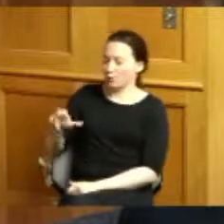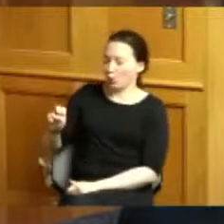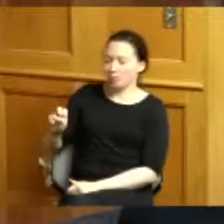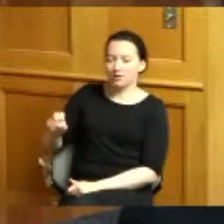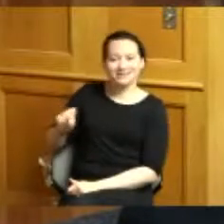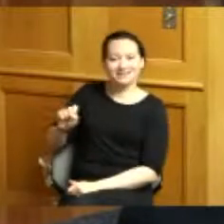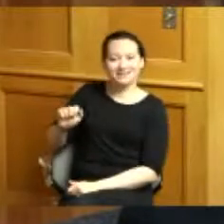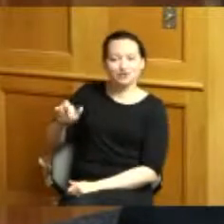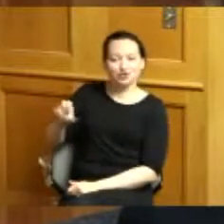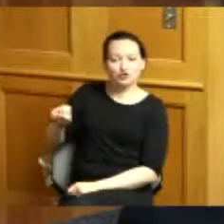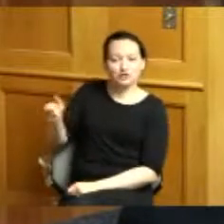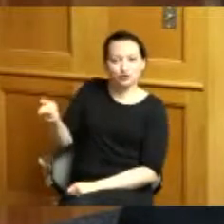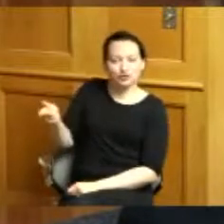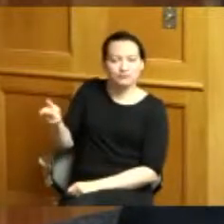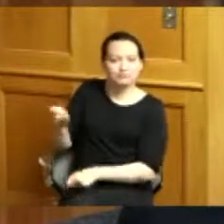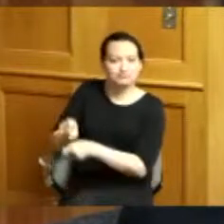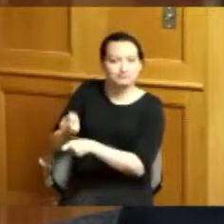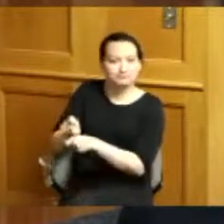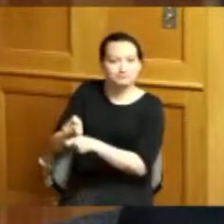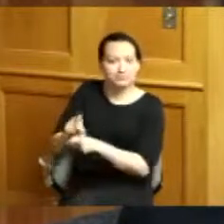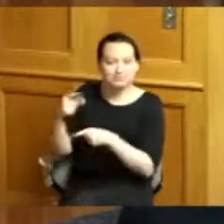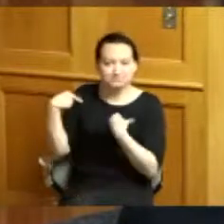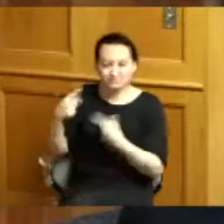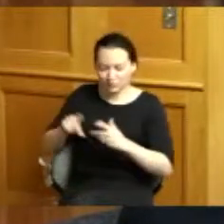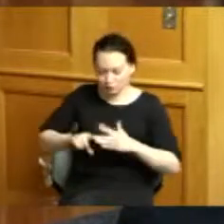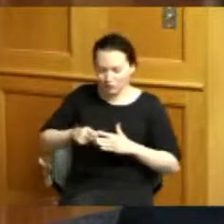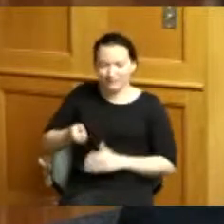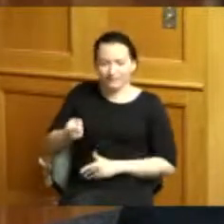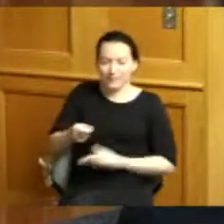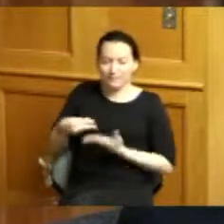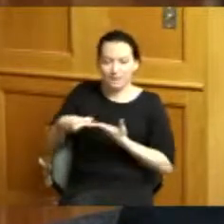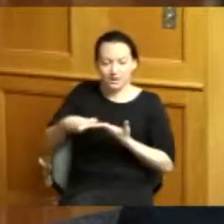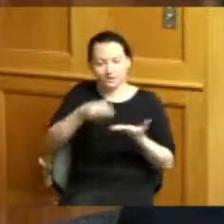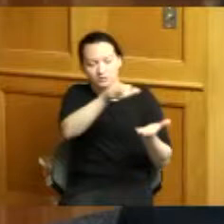has been working on ever since you got into office bringing some dollars down to Hamilton County